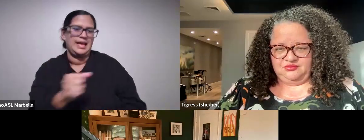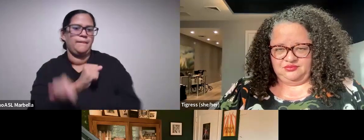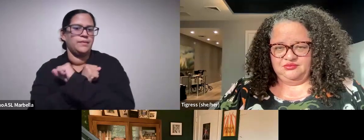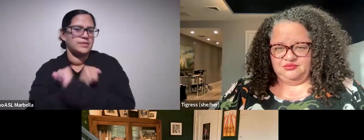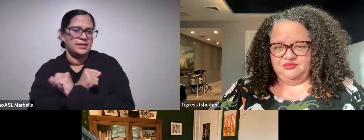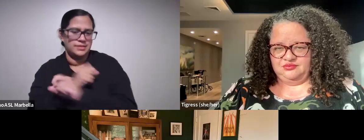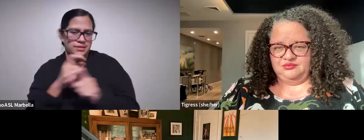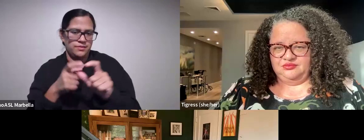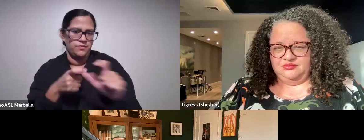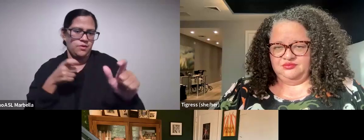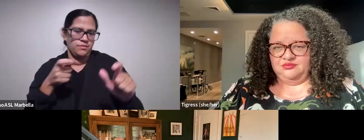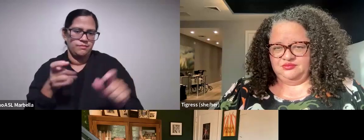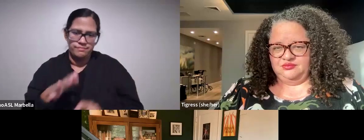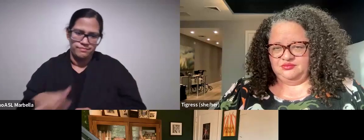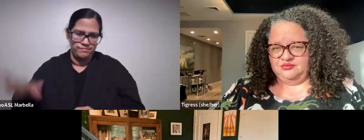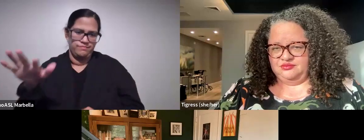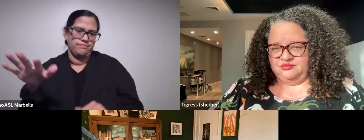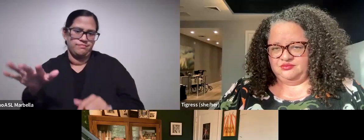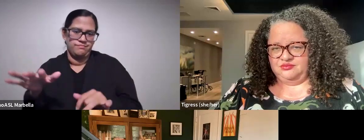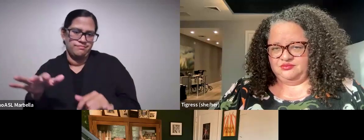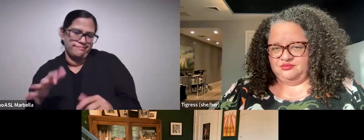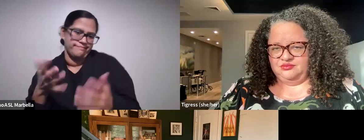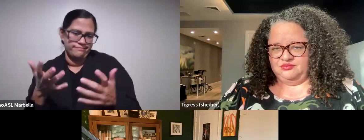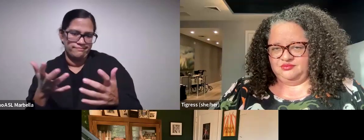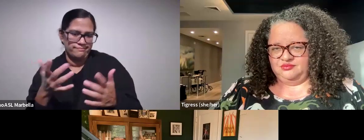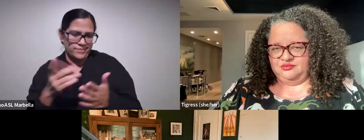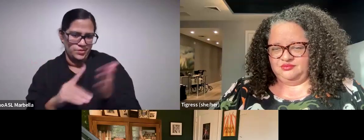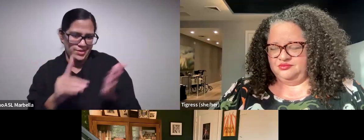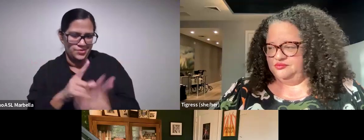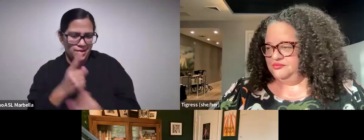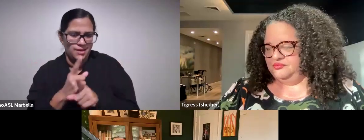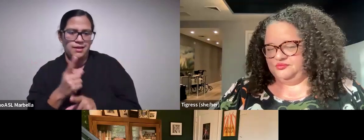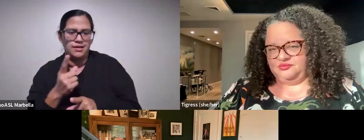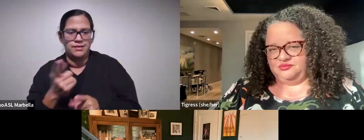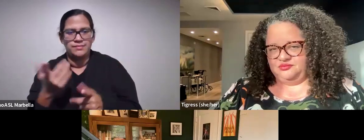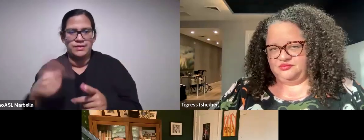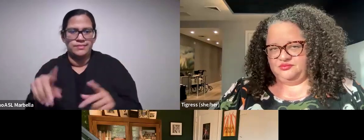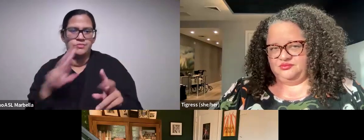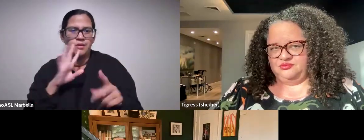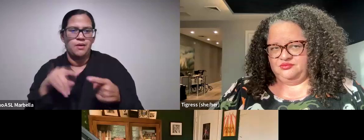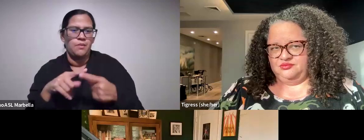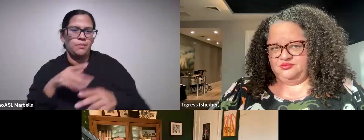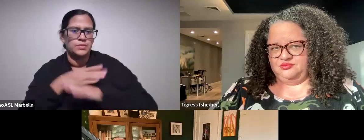discrimination. Fat people. They call it enumerating protected classes is the sort of legal terminology,